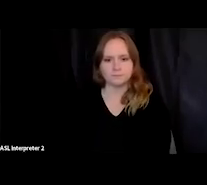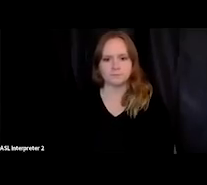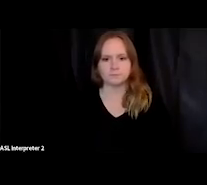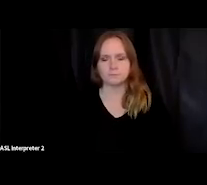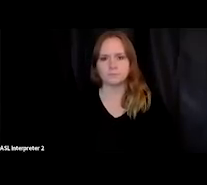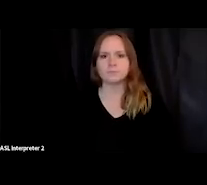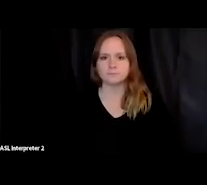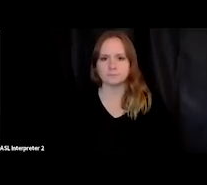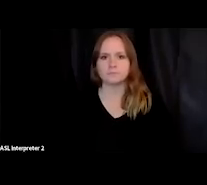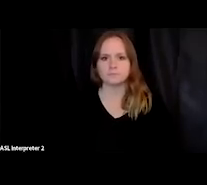Sounds off.